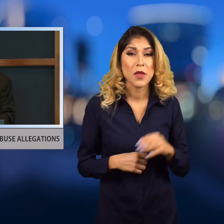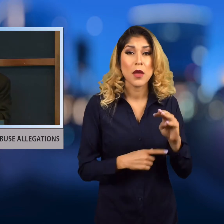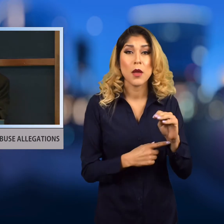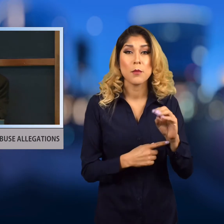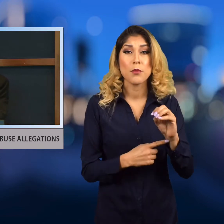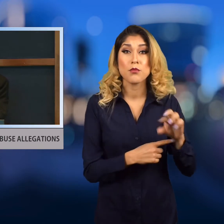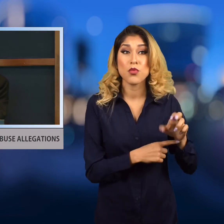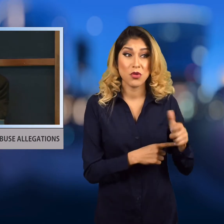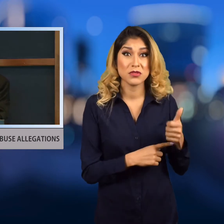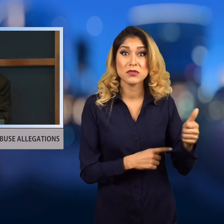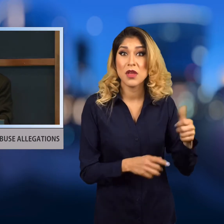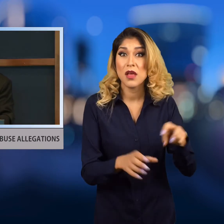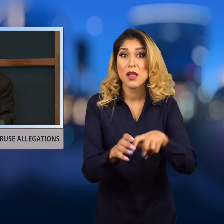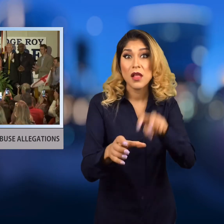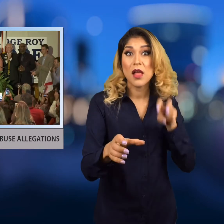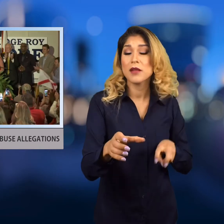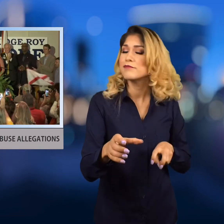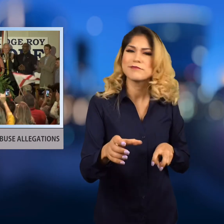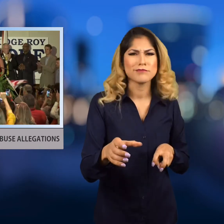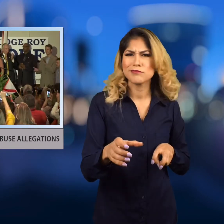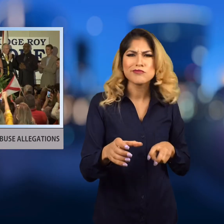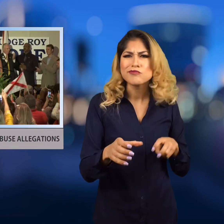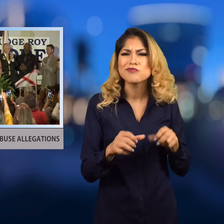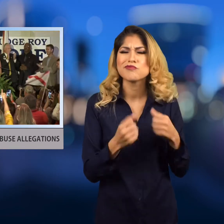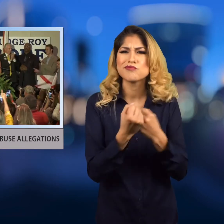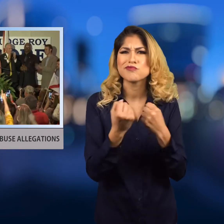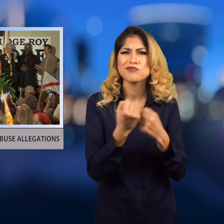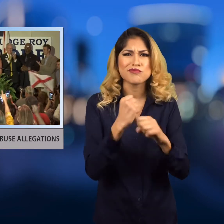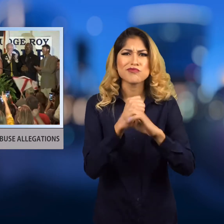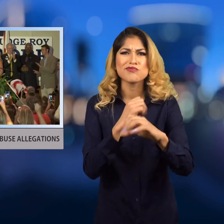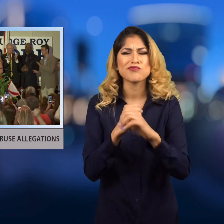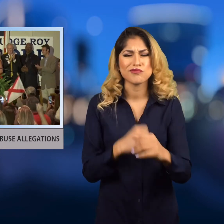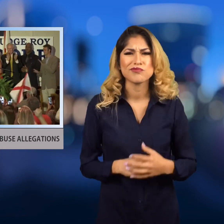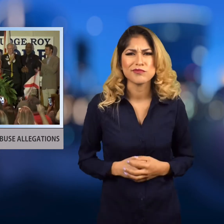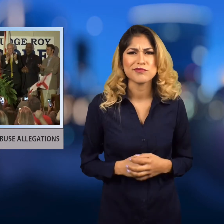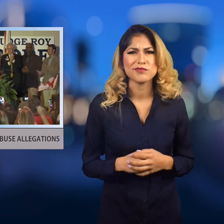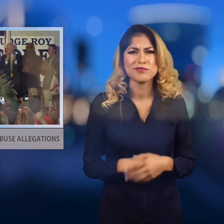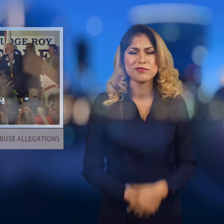Moore shows no indication he plans to drop out of the race.